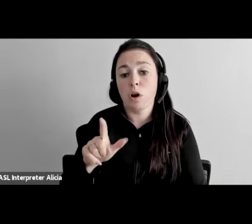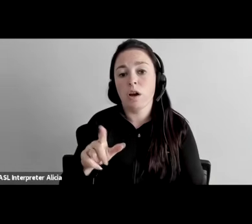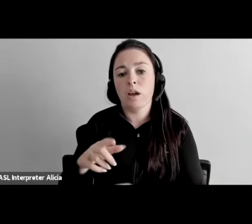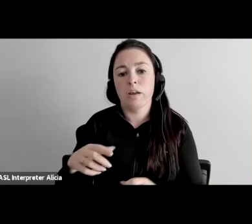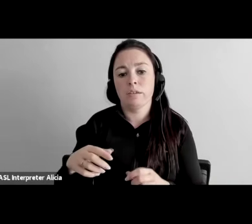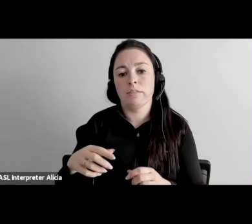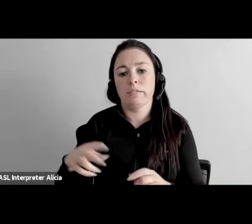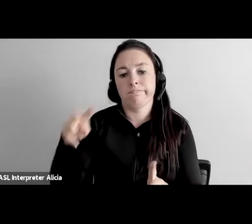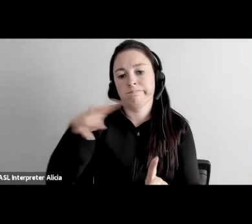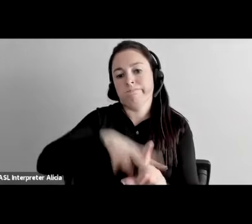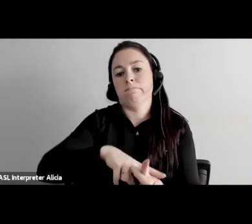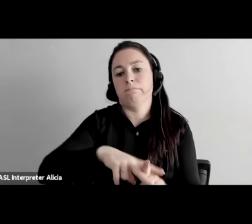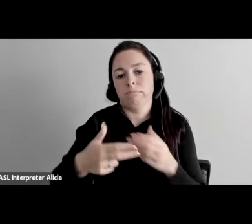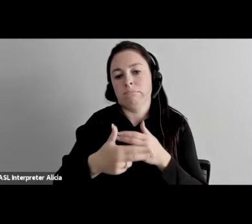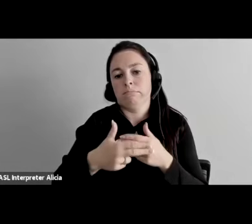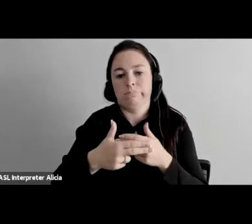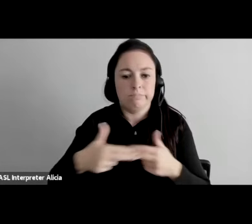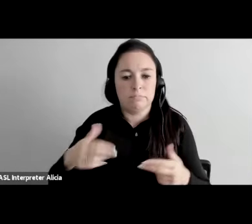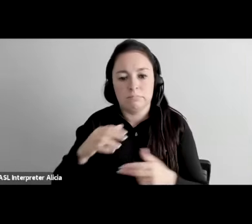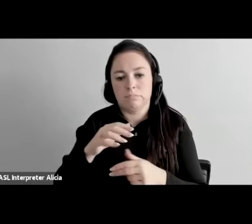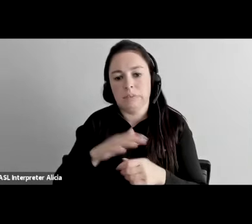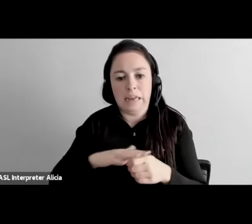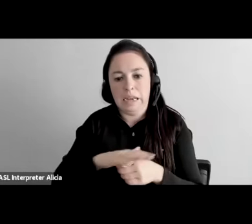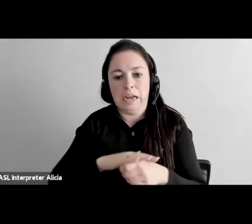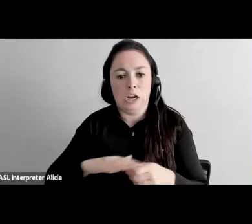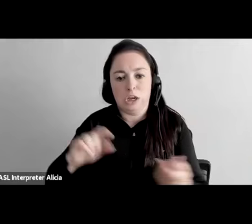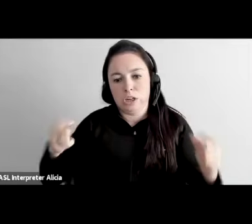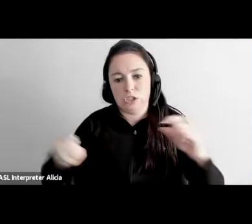Parenting Project became an official nonprofit. In